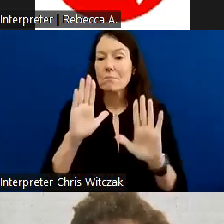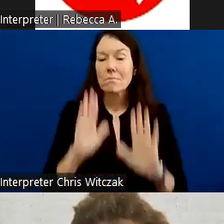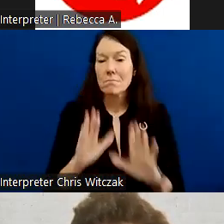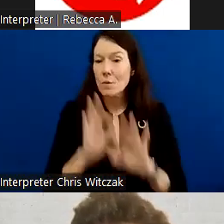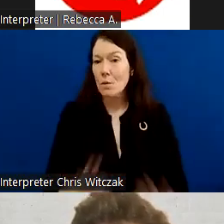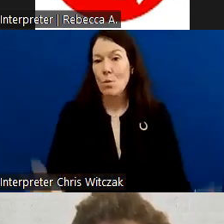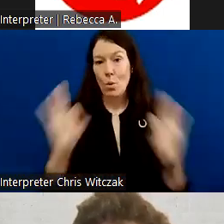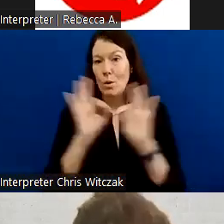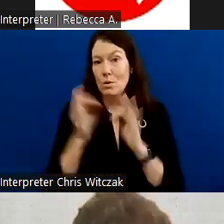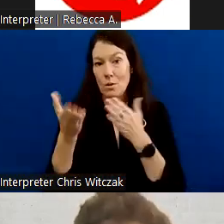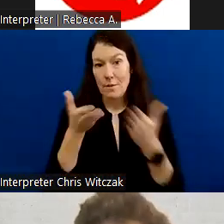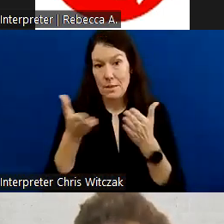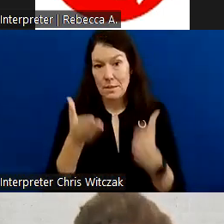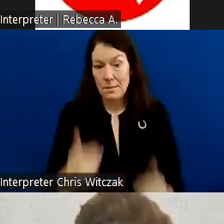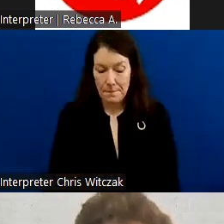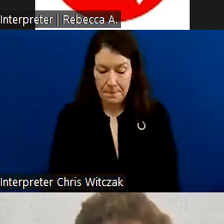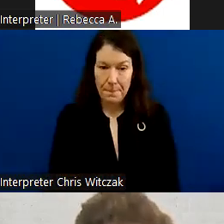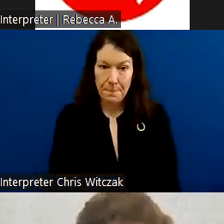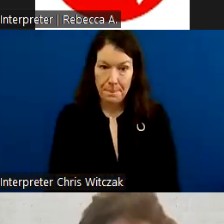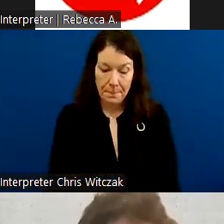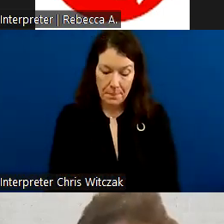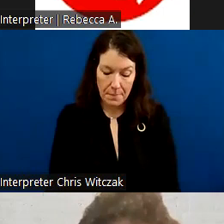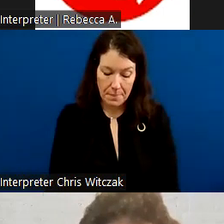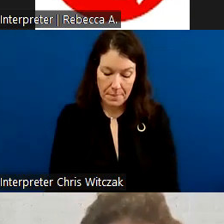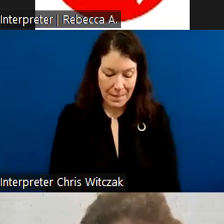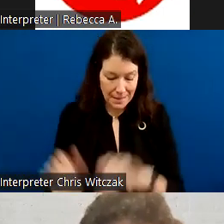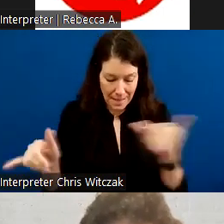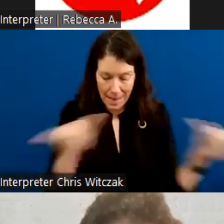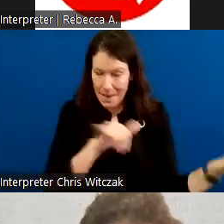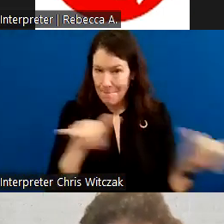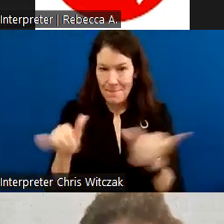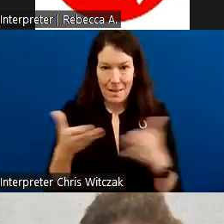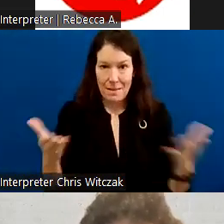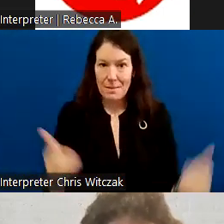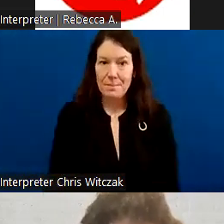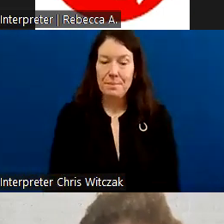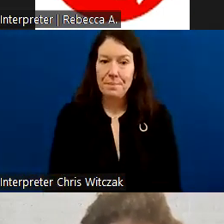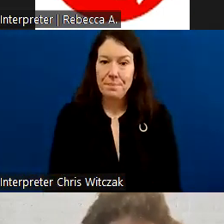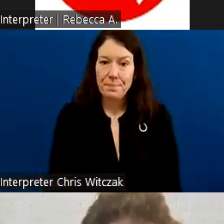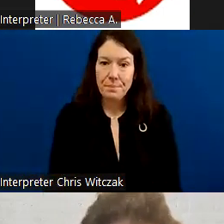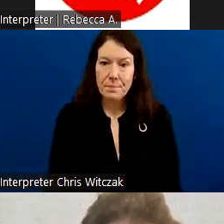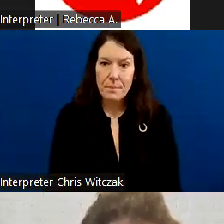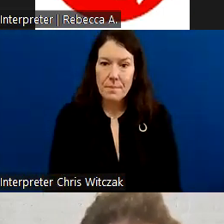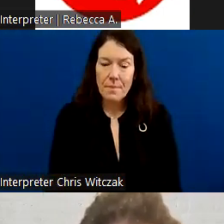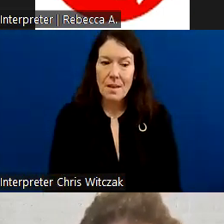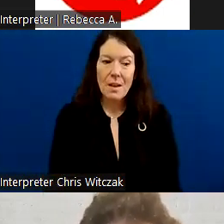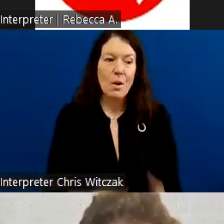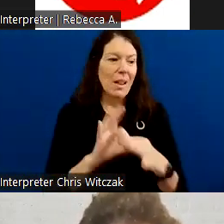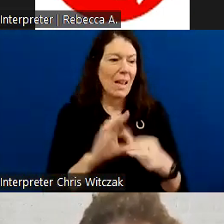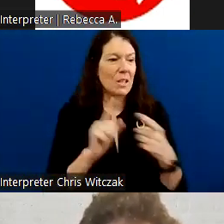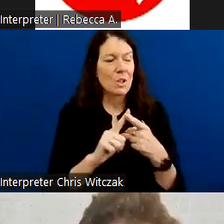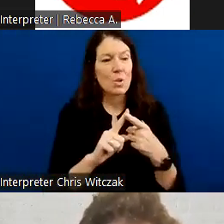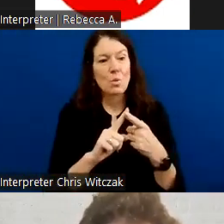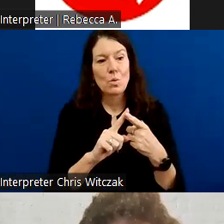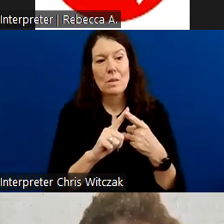services so those very same things in terms of the stigma and the shame the danger that